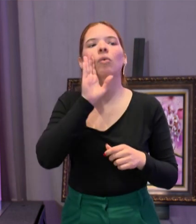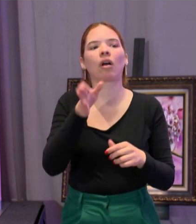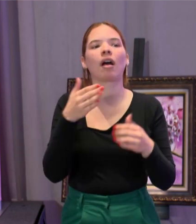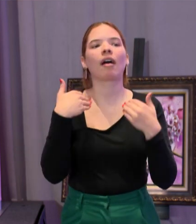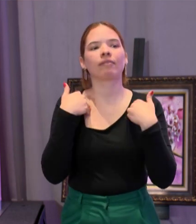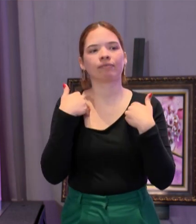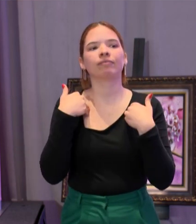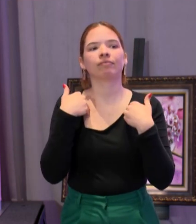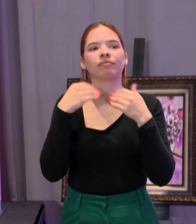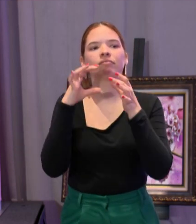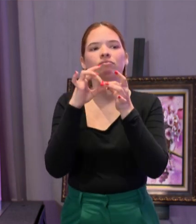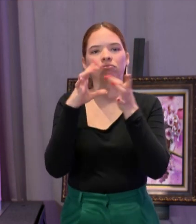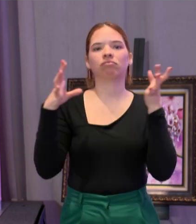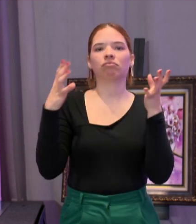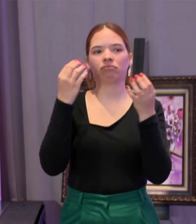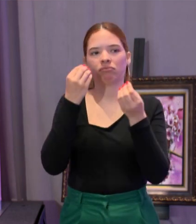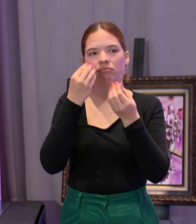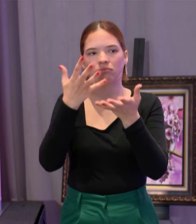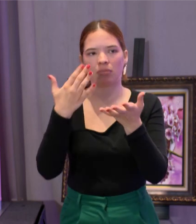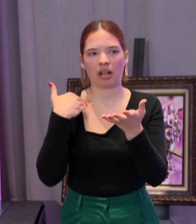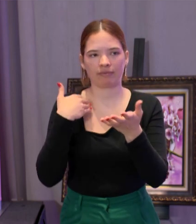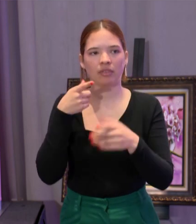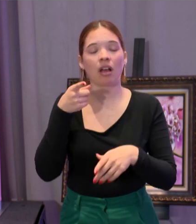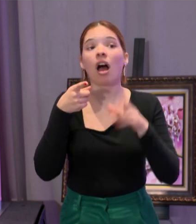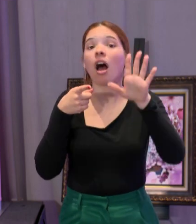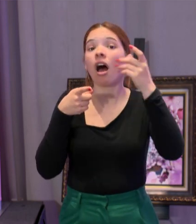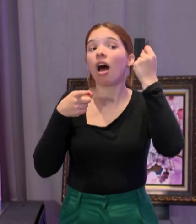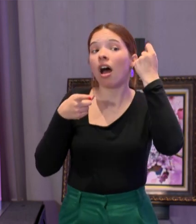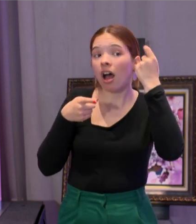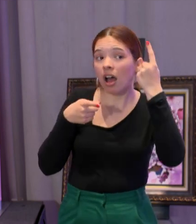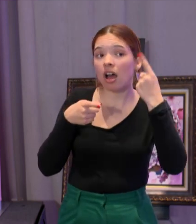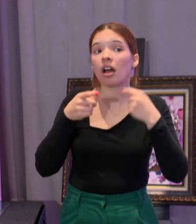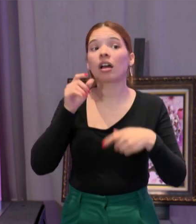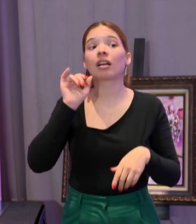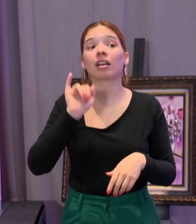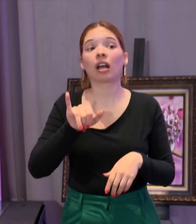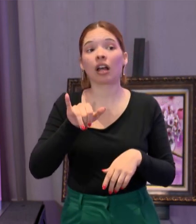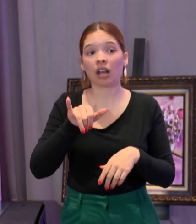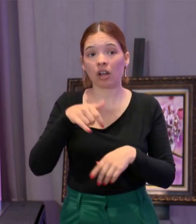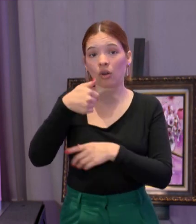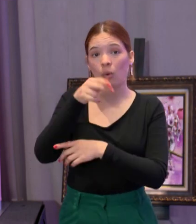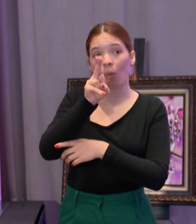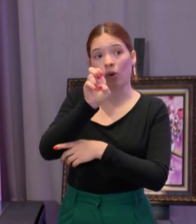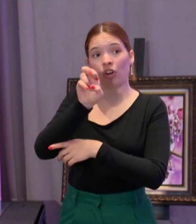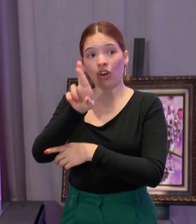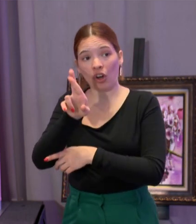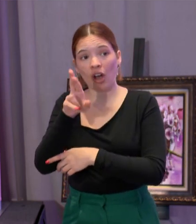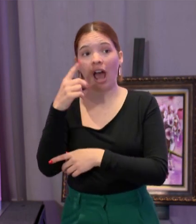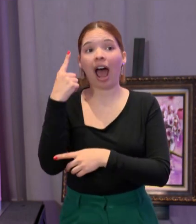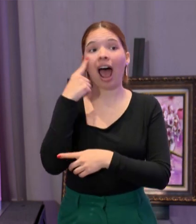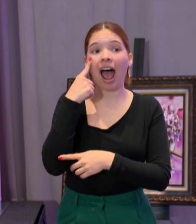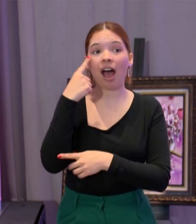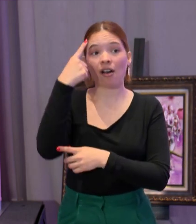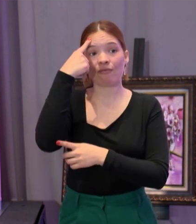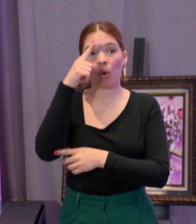AMERICA AND CARSON KRESSLEY OF QUEER EYE FOR THE STRAIGHT GUY WILL JOIN OUR LOCAL HOSTS FOR